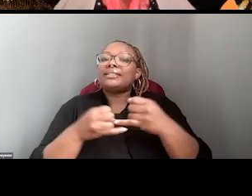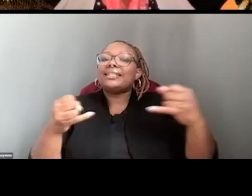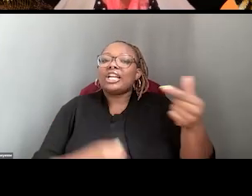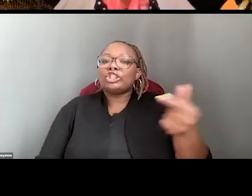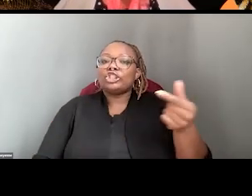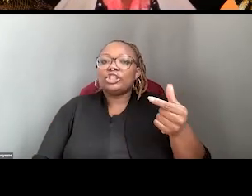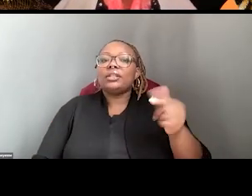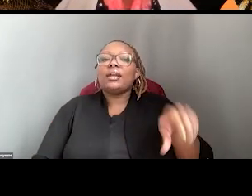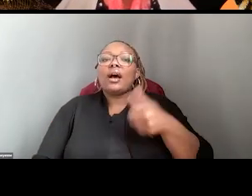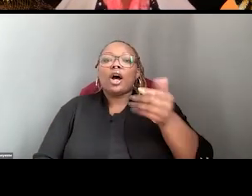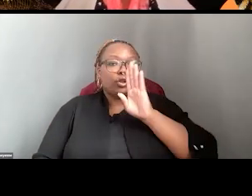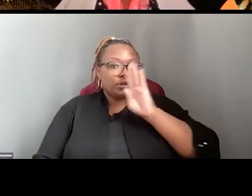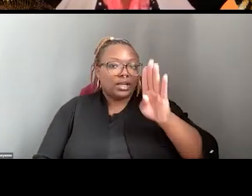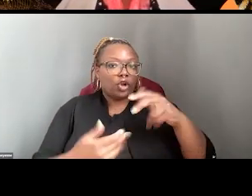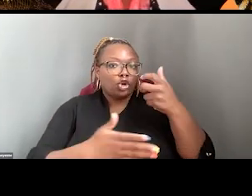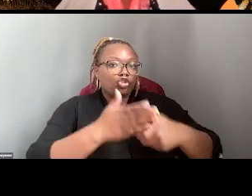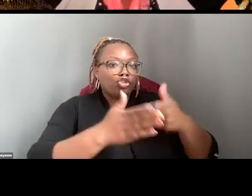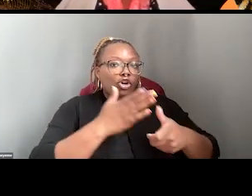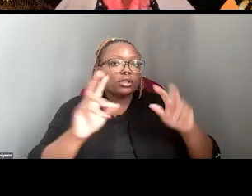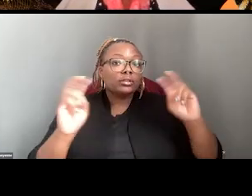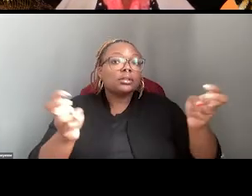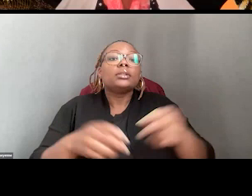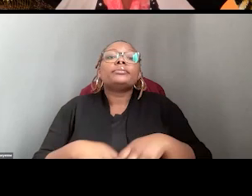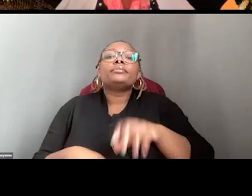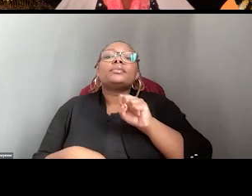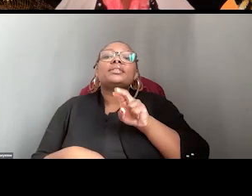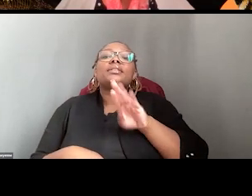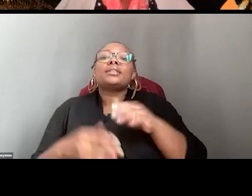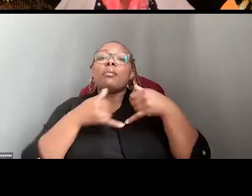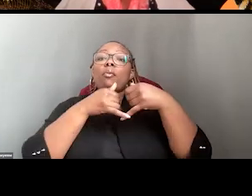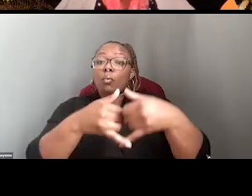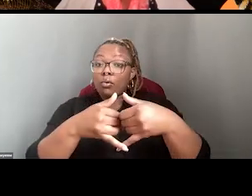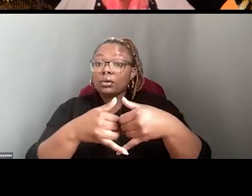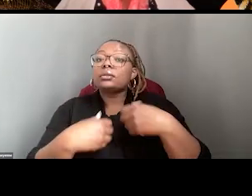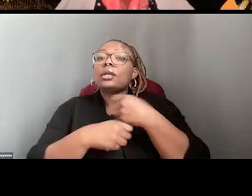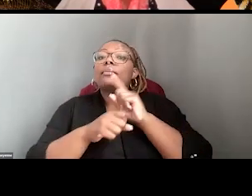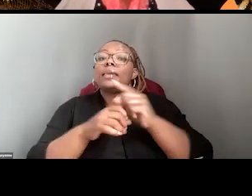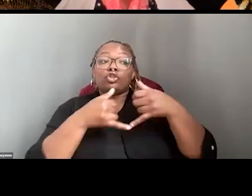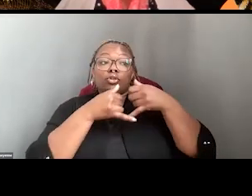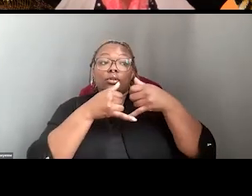Subawards; be sure that subrecipient budgets and budget justifications are included